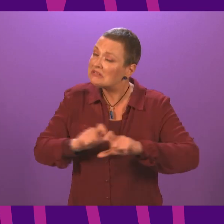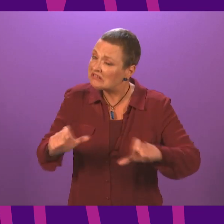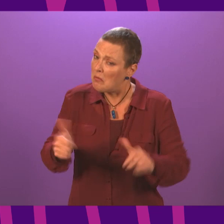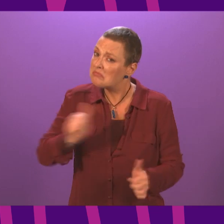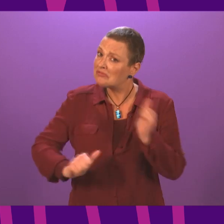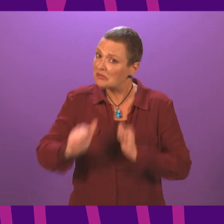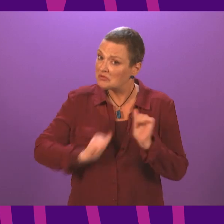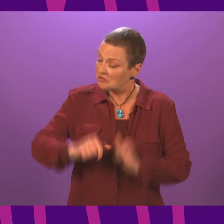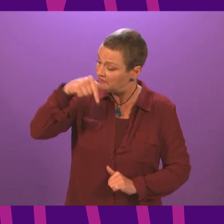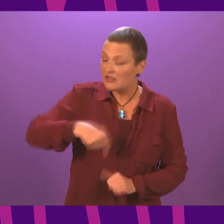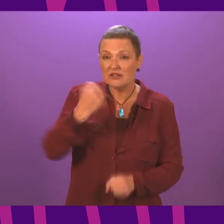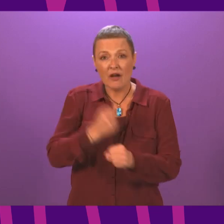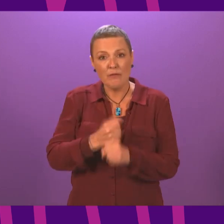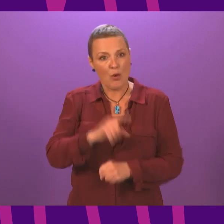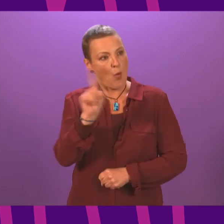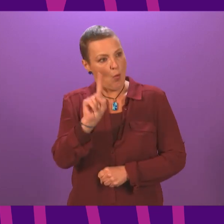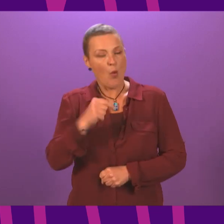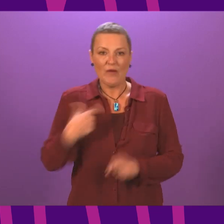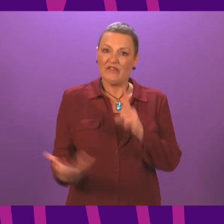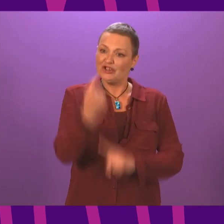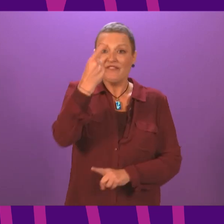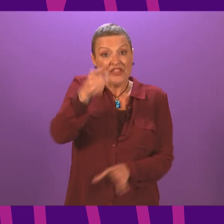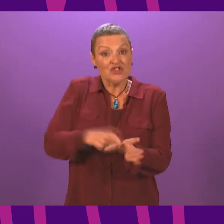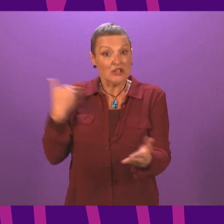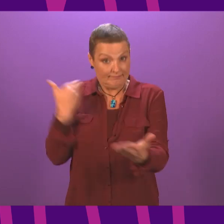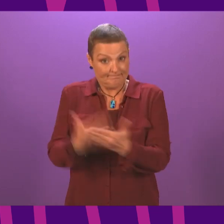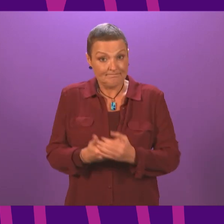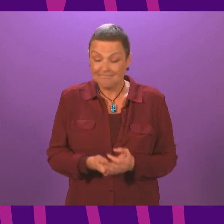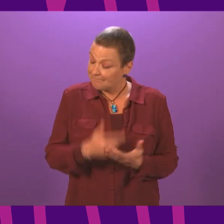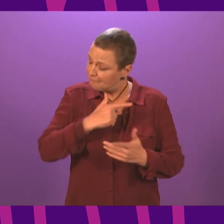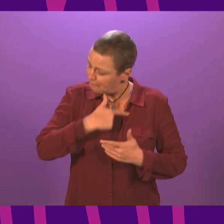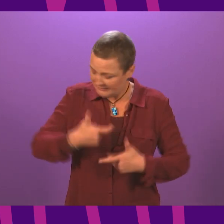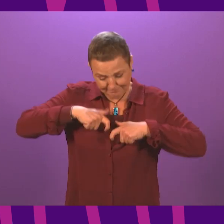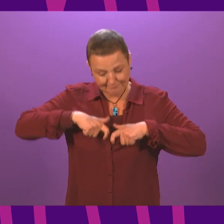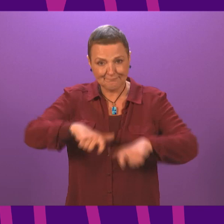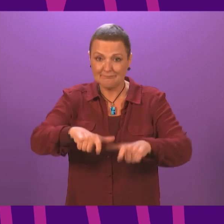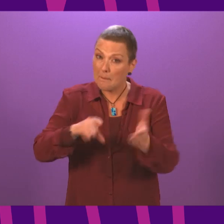Government and social security have achieved this year. We have continued to deliver and pay our